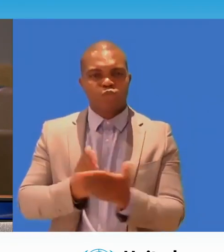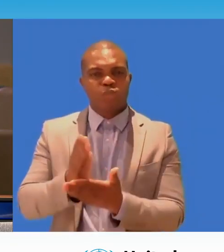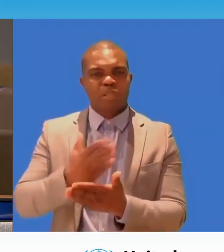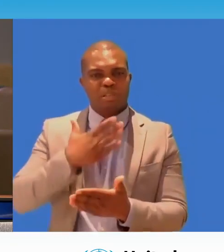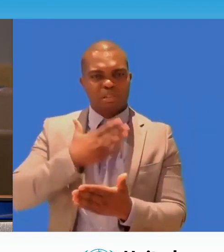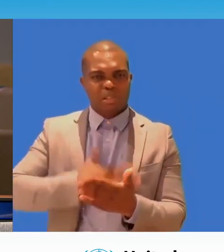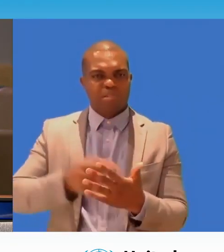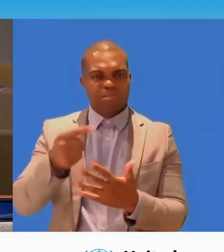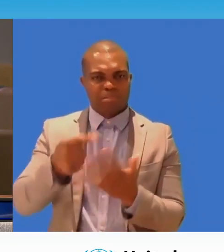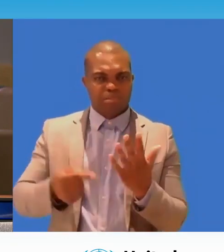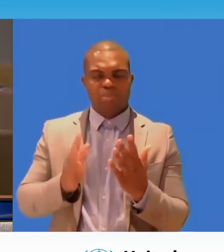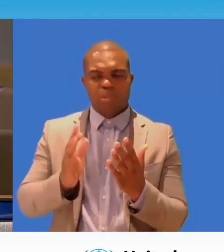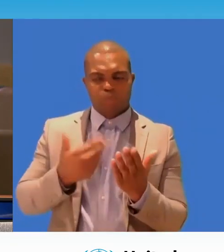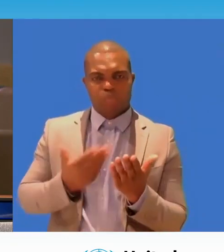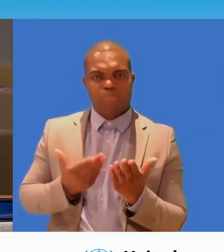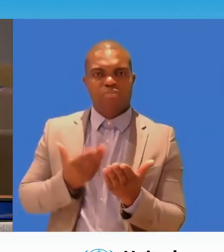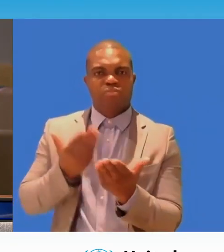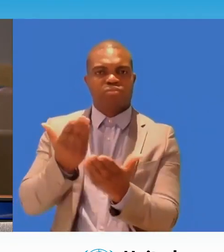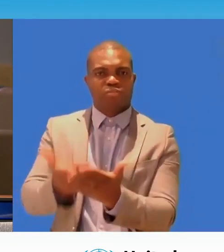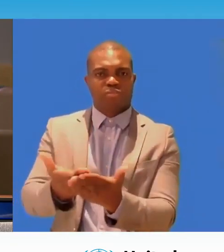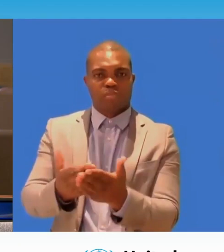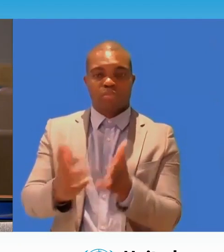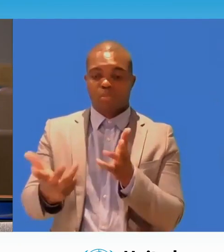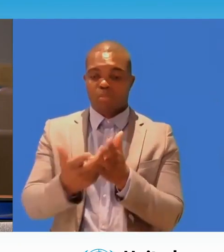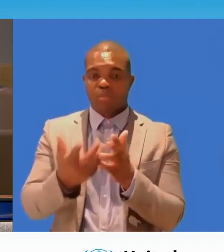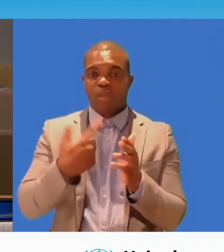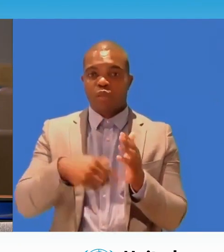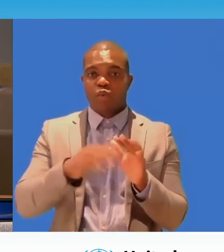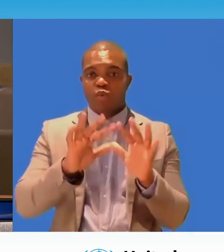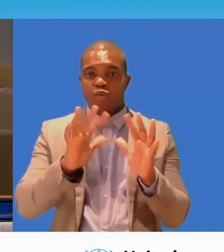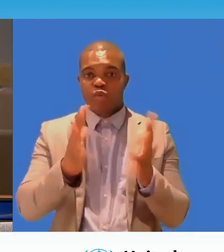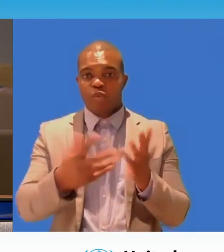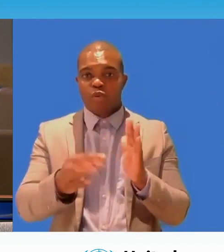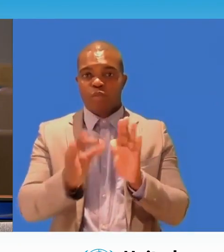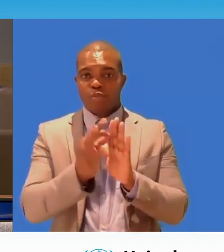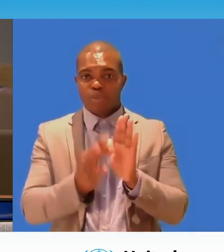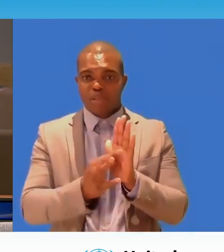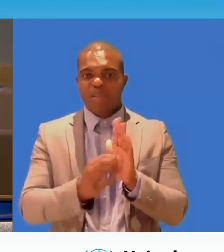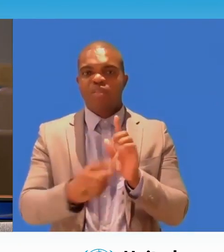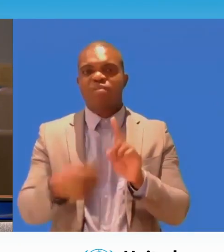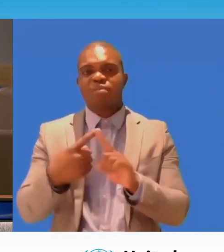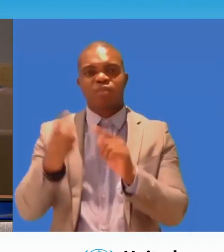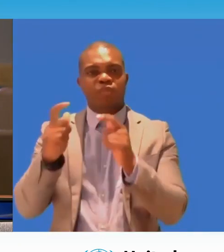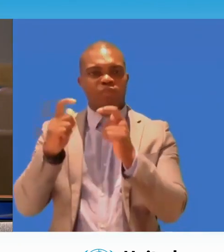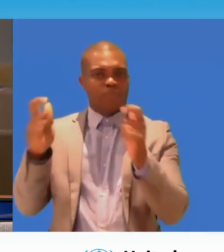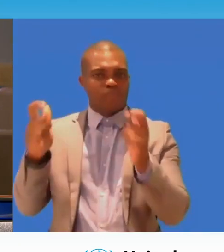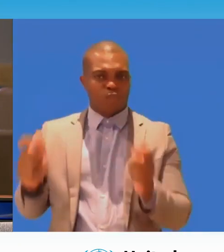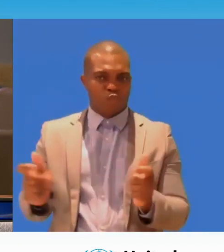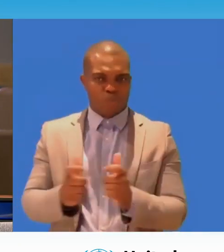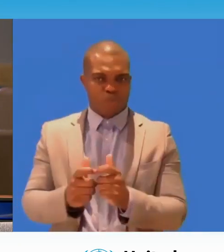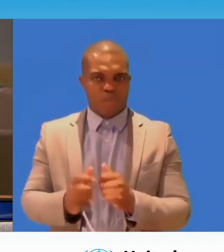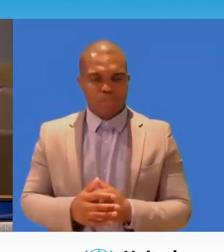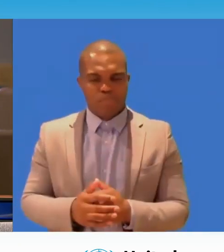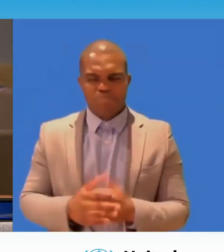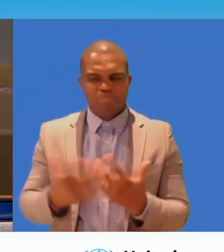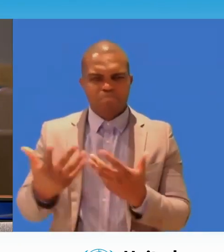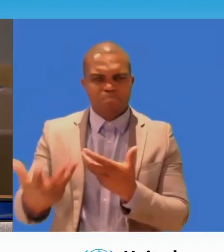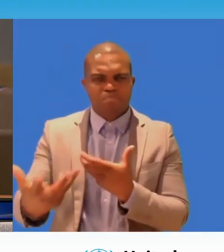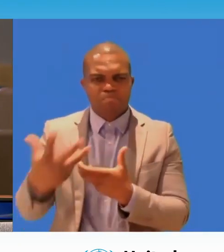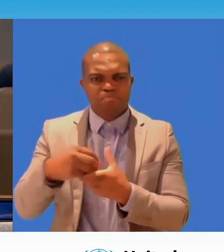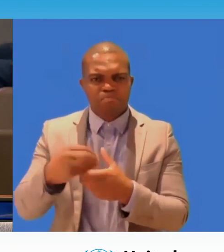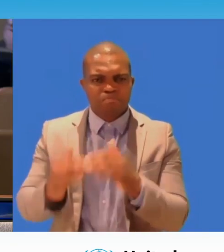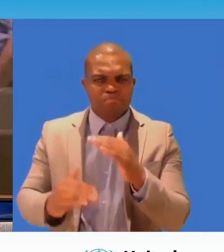empowerment for dis ability Community during PTO Global juncture as we look ahead to the summit